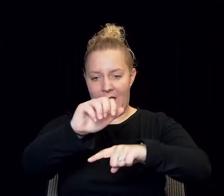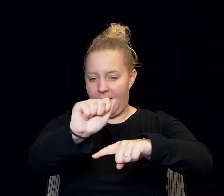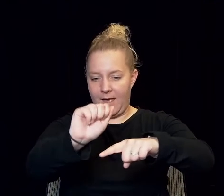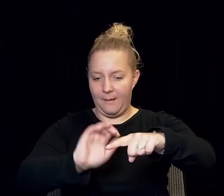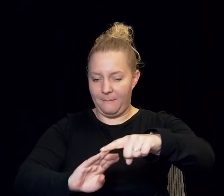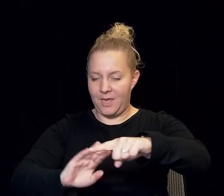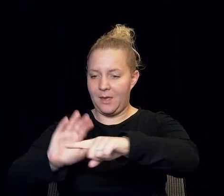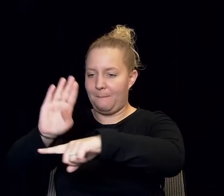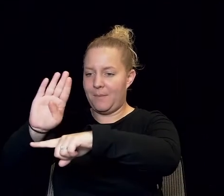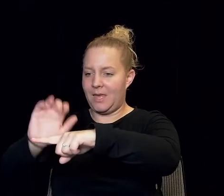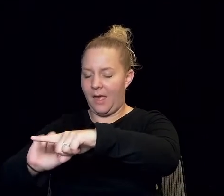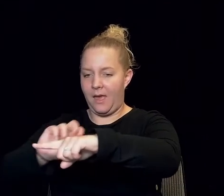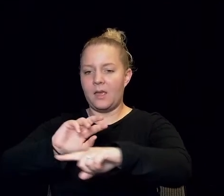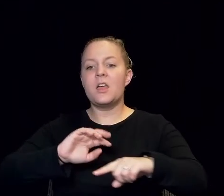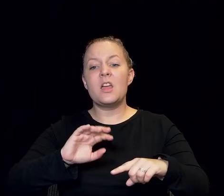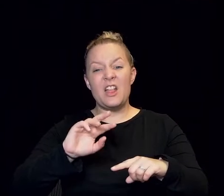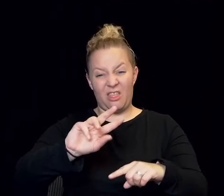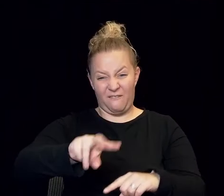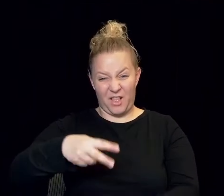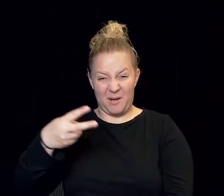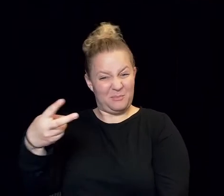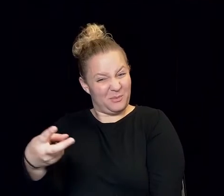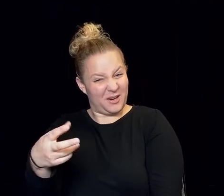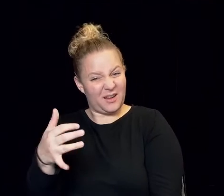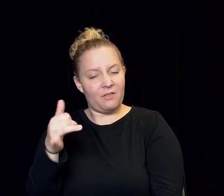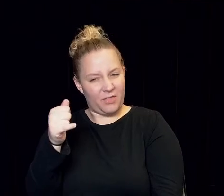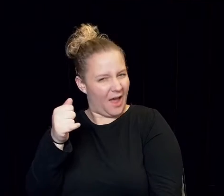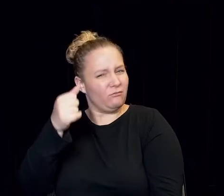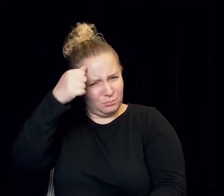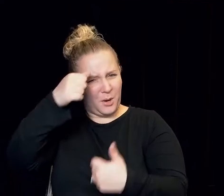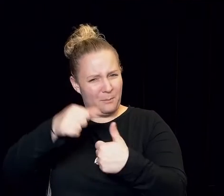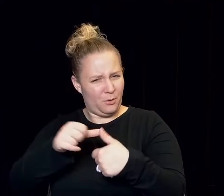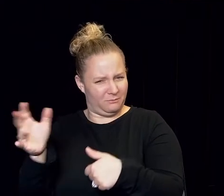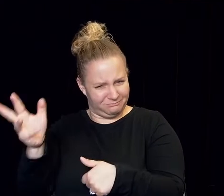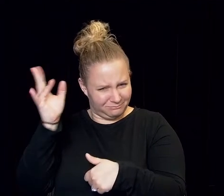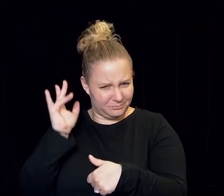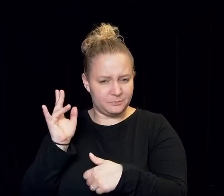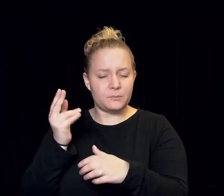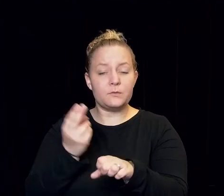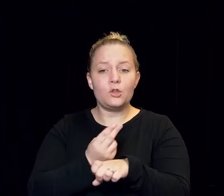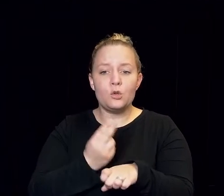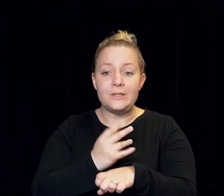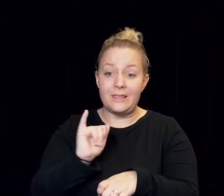But. this is just kind of a recall and also using the integer piece that we've been doing so far